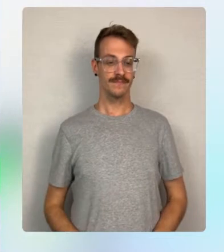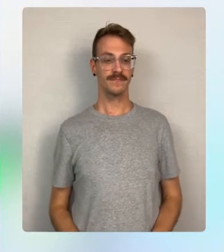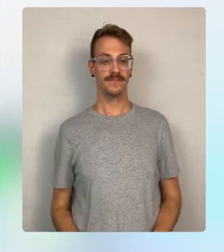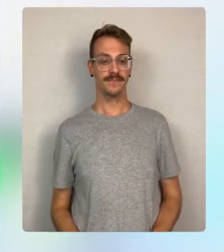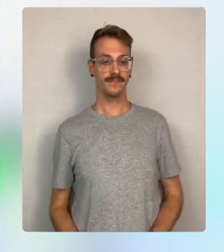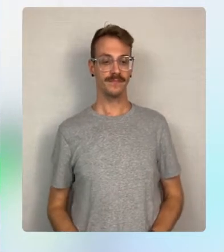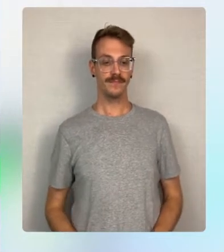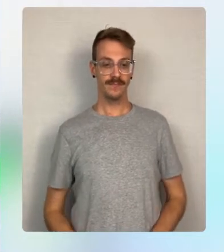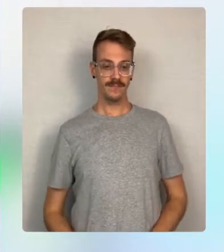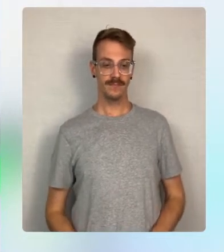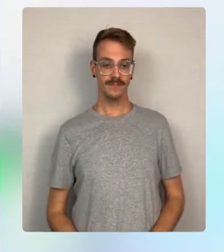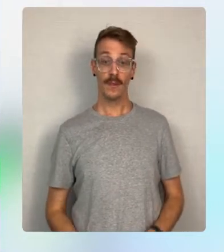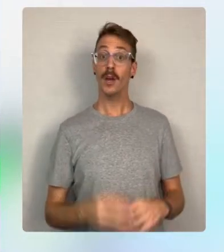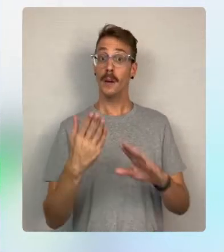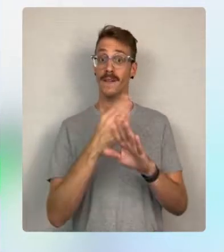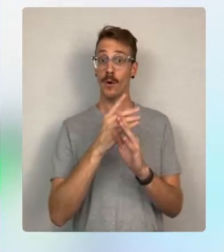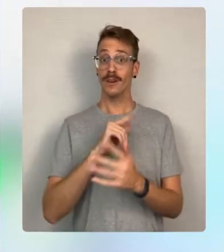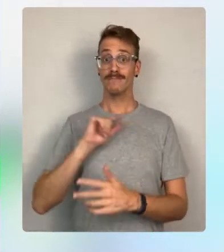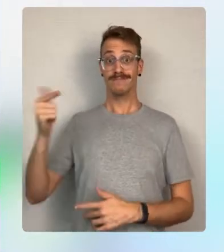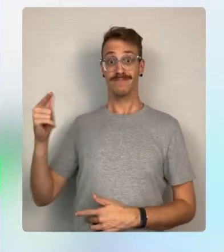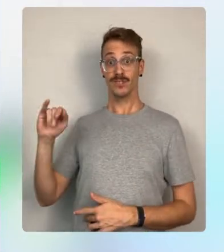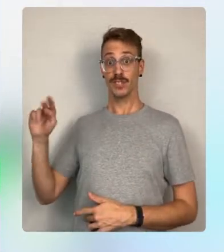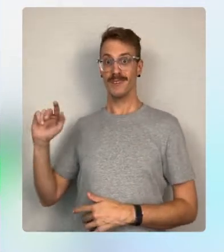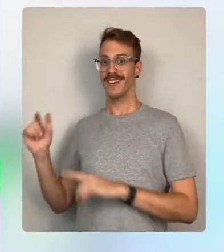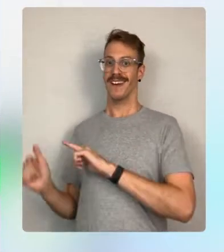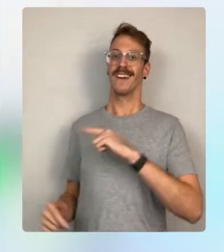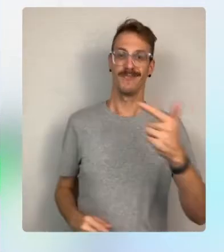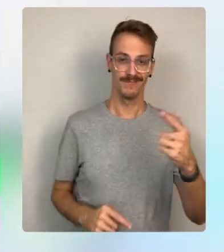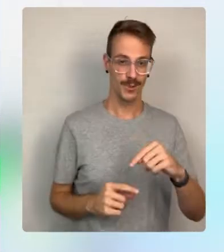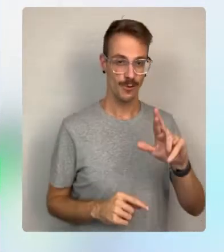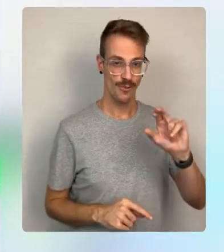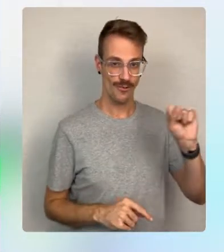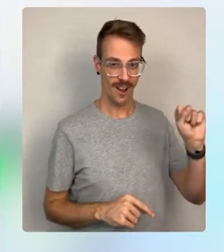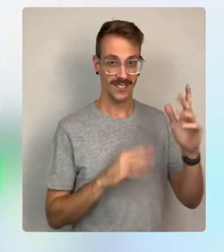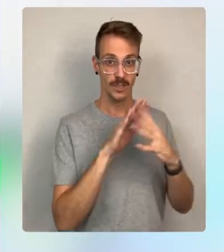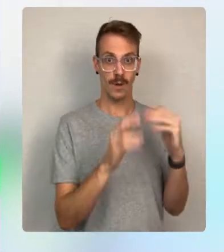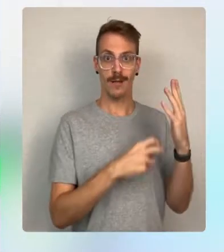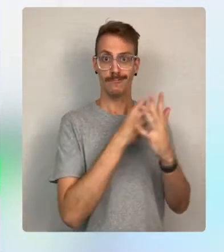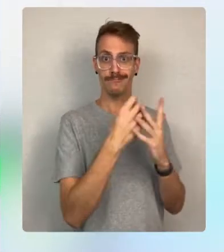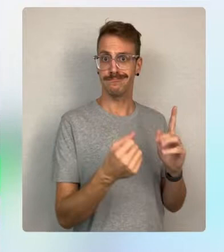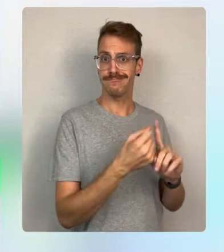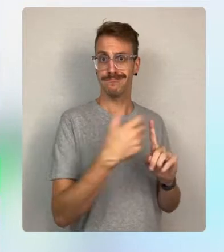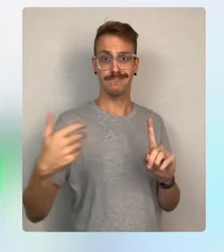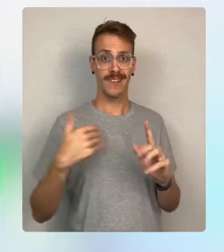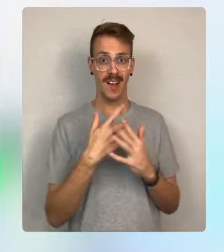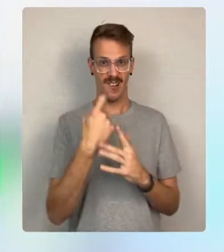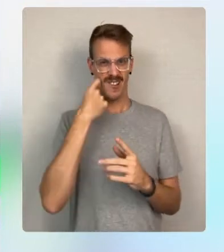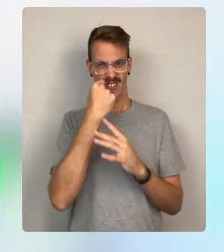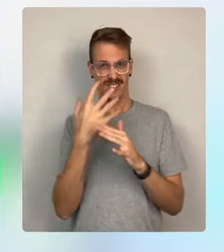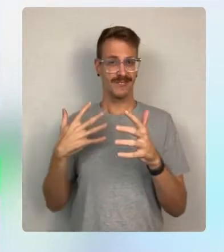But before we get to Jimmy, I'll hand it off to Ross, who is going to do a deep dive into our latest optimization,